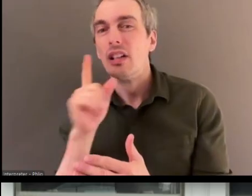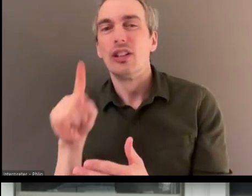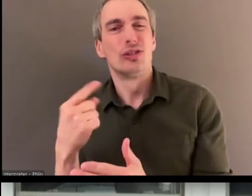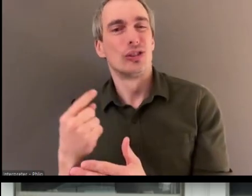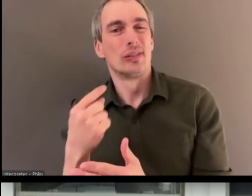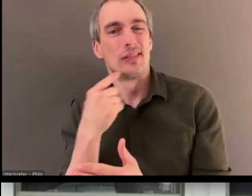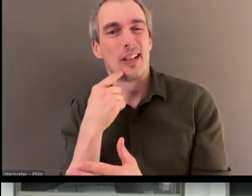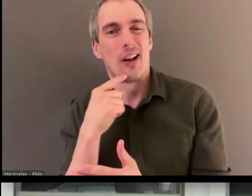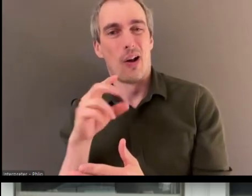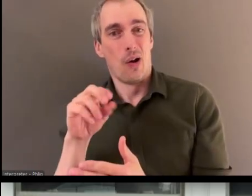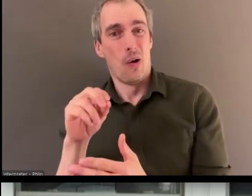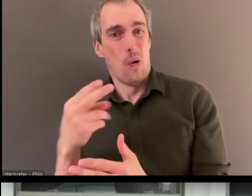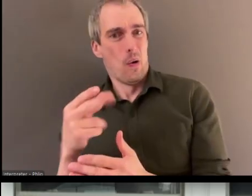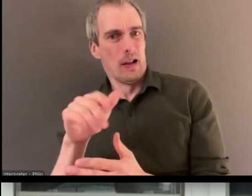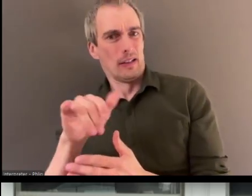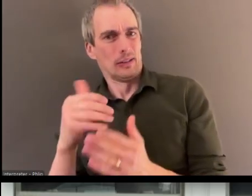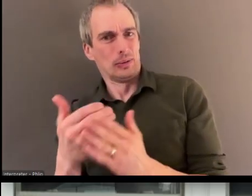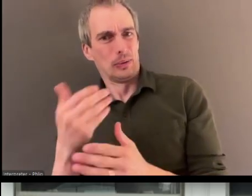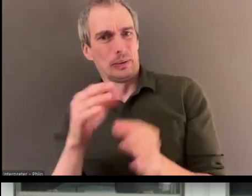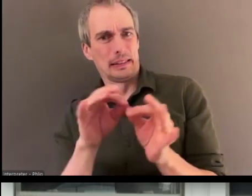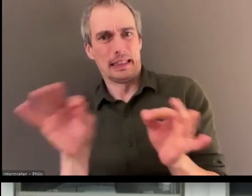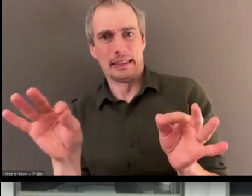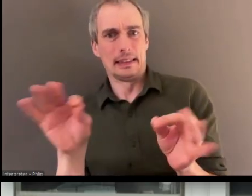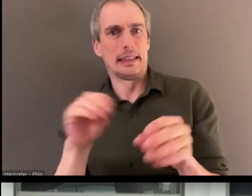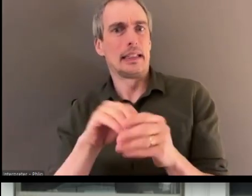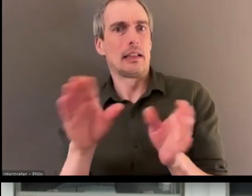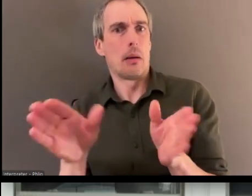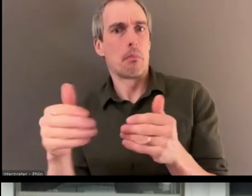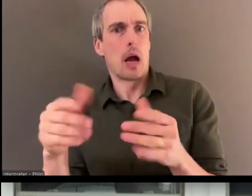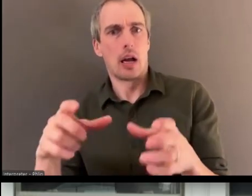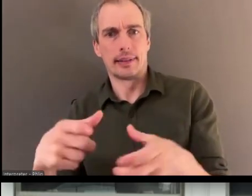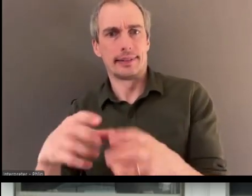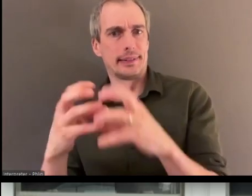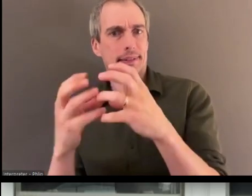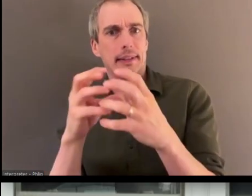It's actually grouping it together with other, with other nearby concepts.